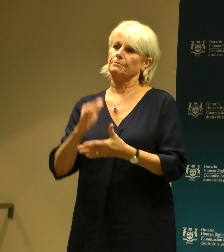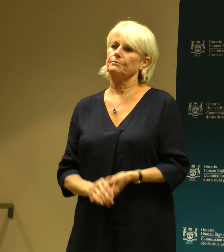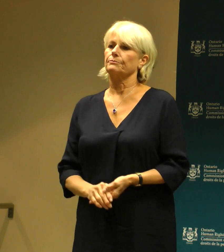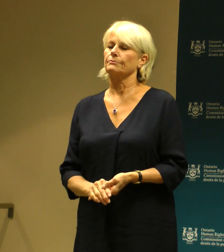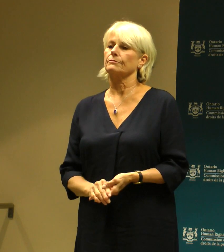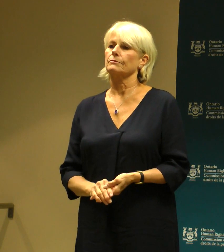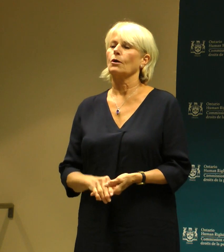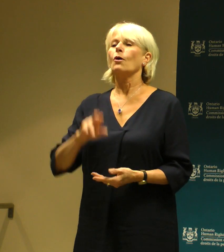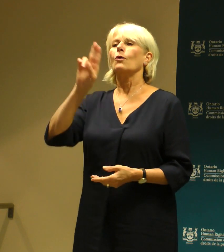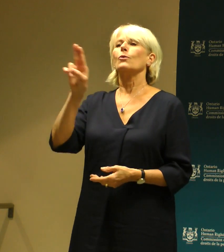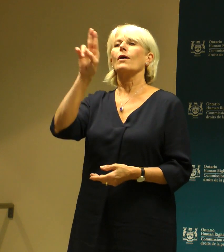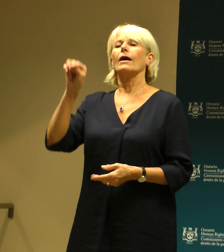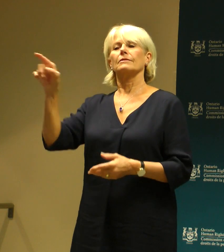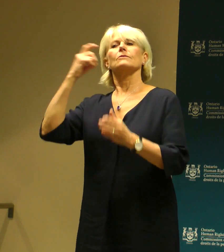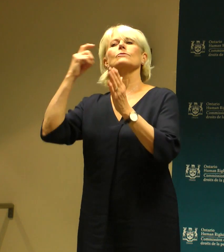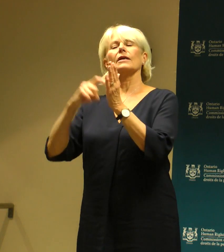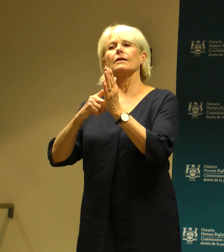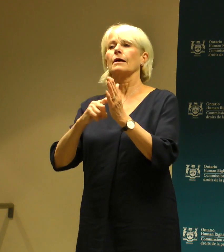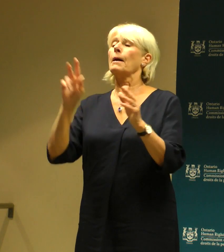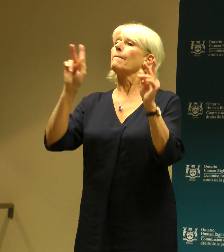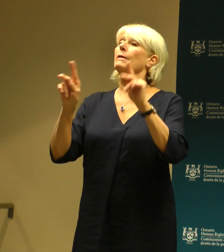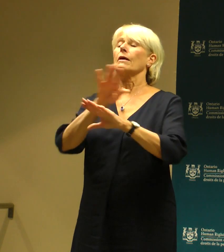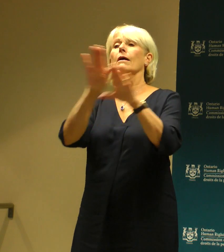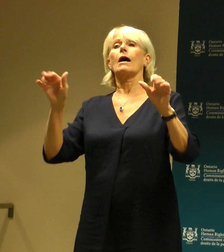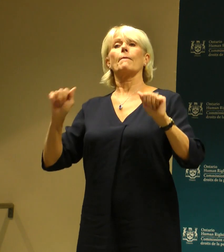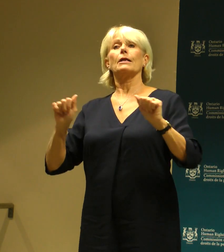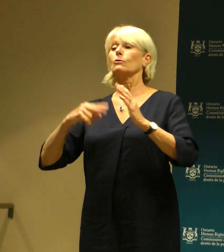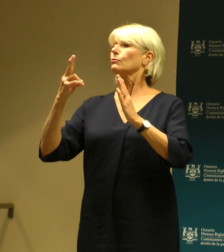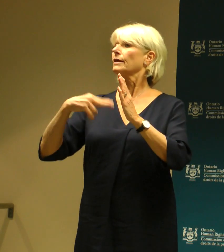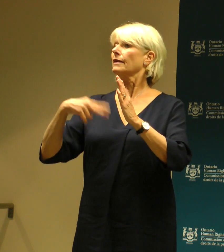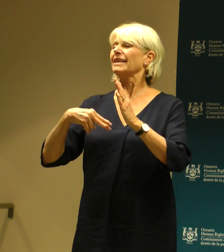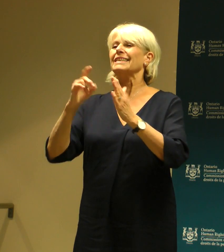The United Nations recognizes that people’s ability to read is essential to the